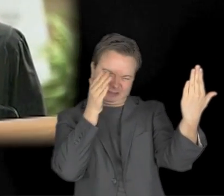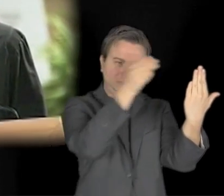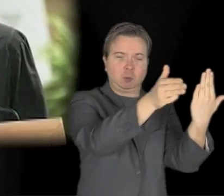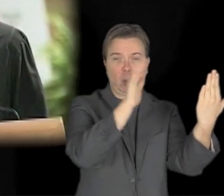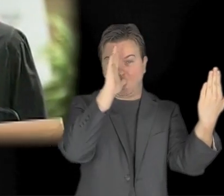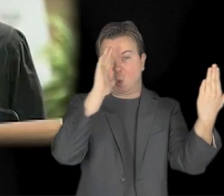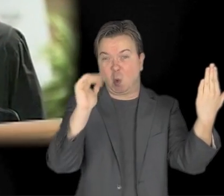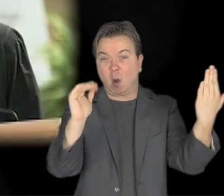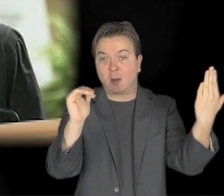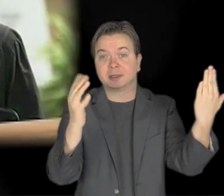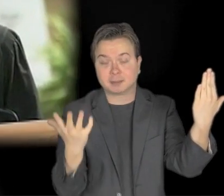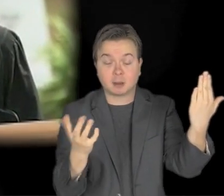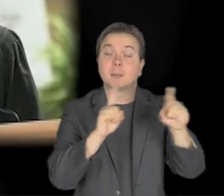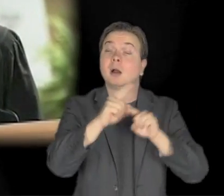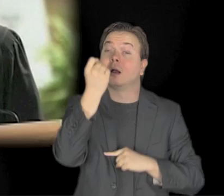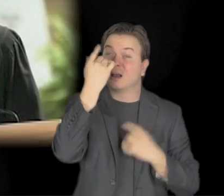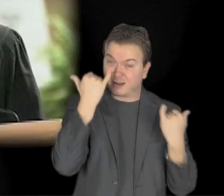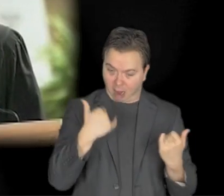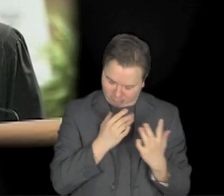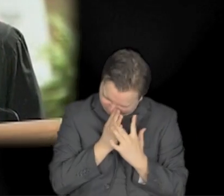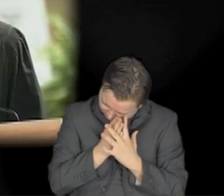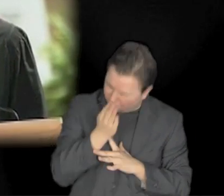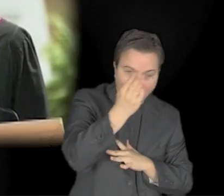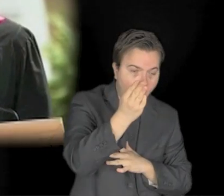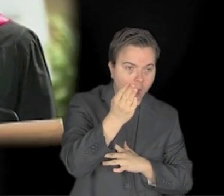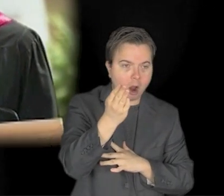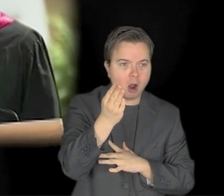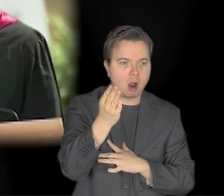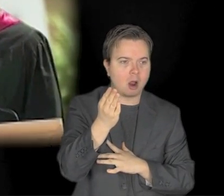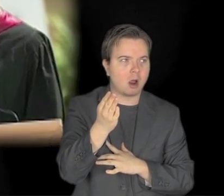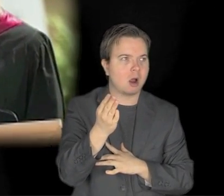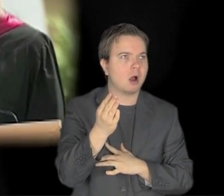Having lived through it, I can now say this to you with a bit more certainty than when